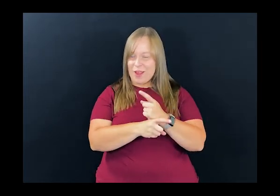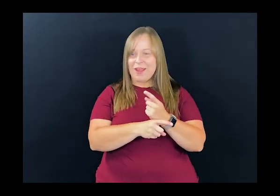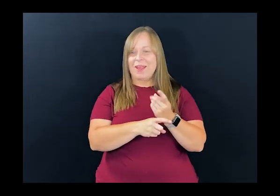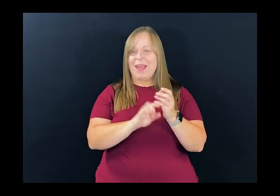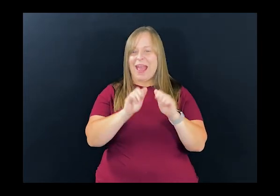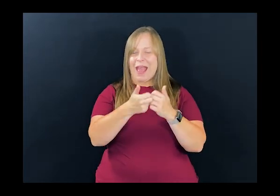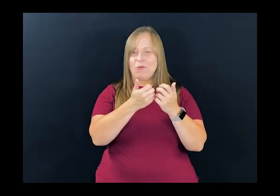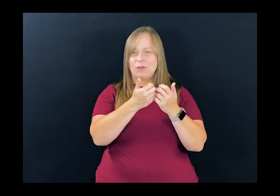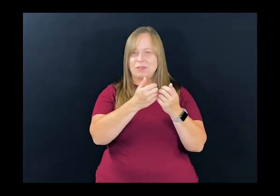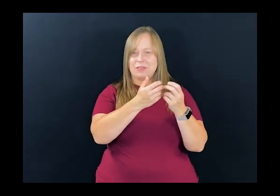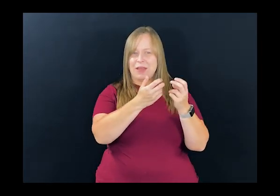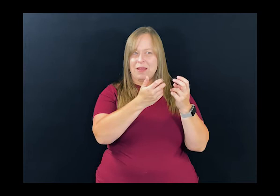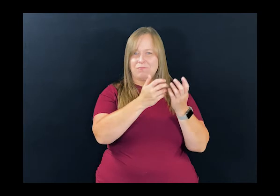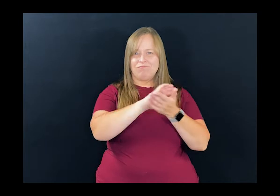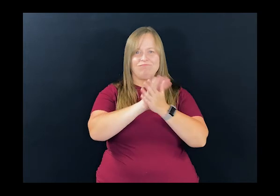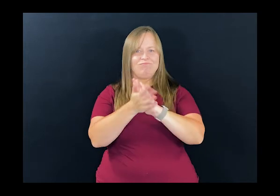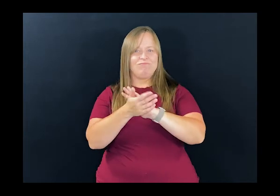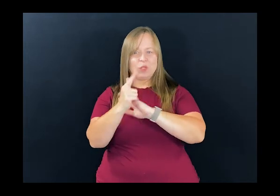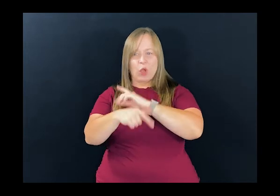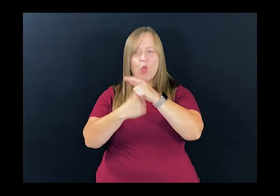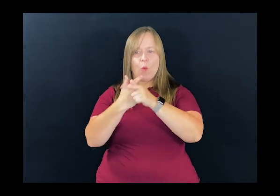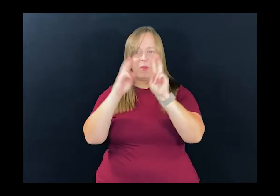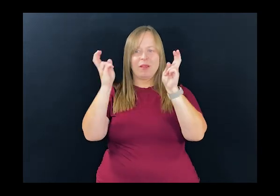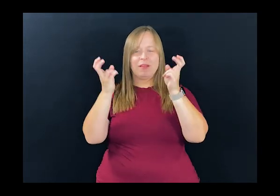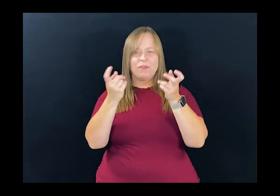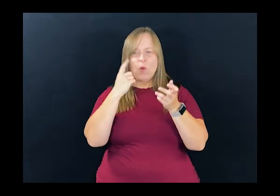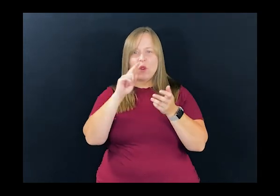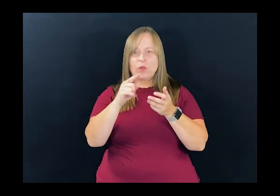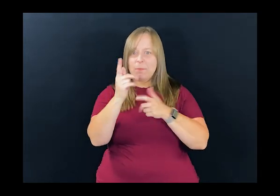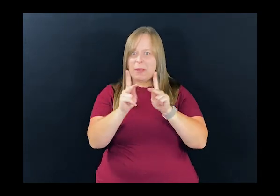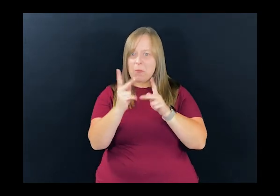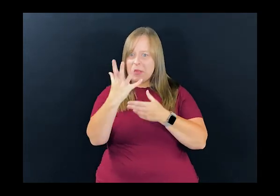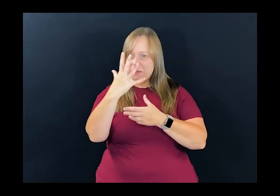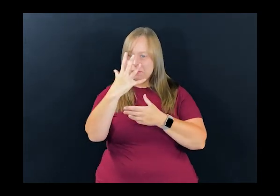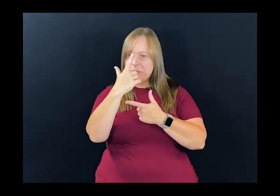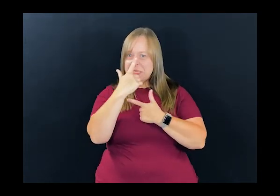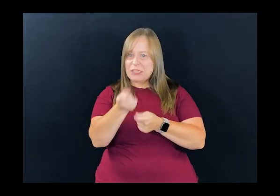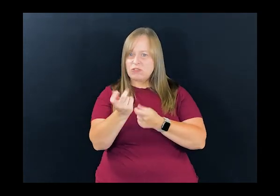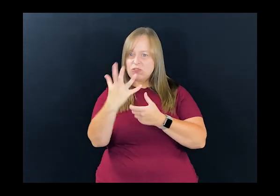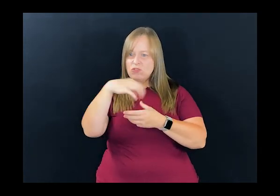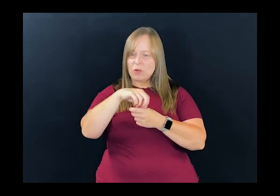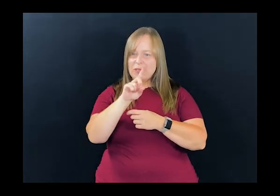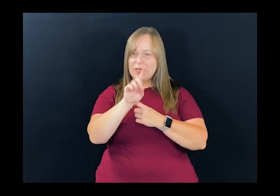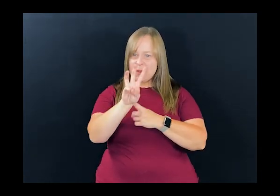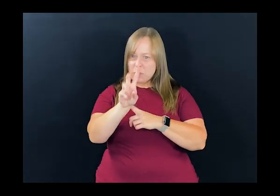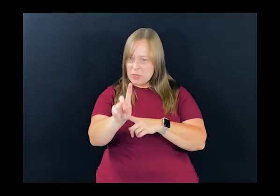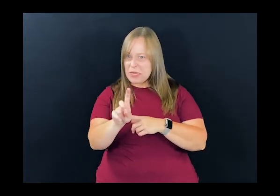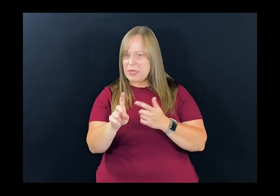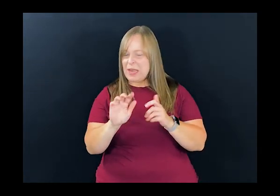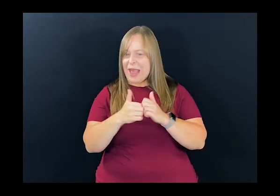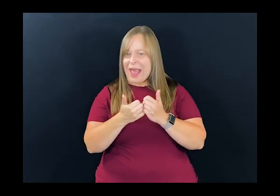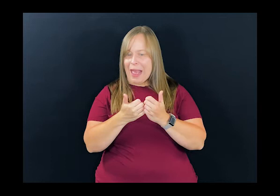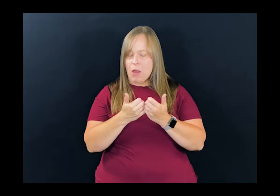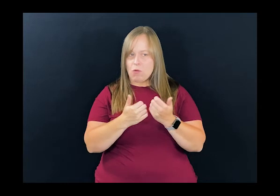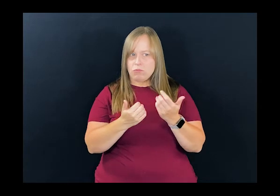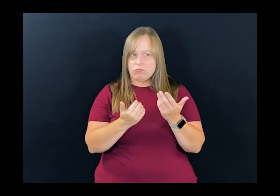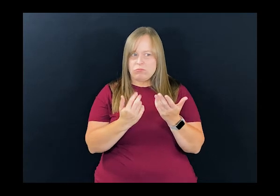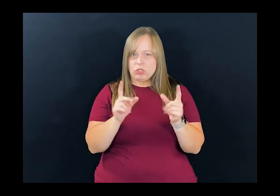How does that translate globally for you? And if there are people that are interested in joining DWD what positions might be available